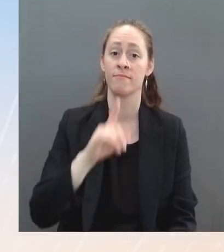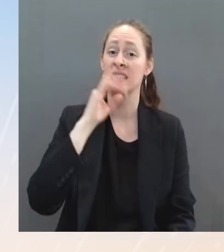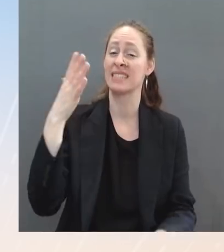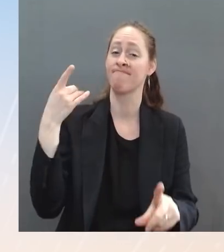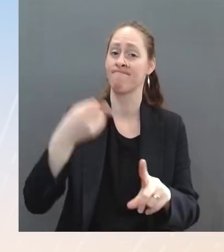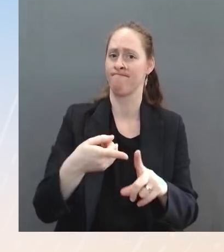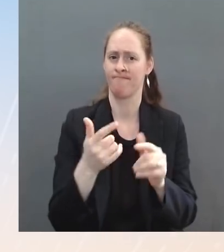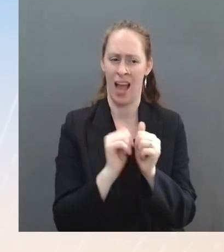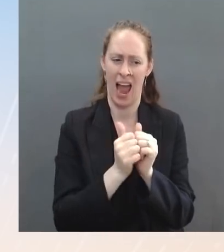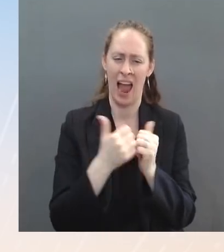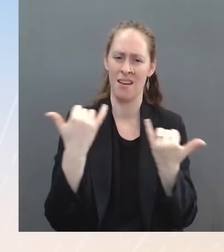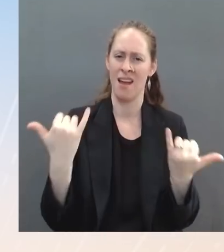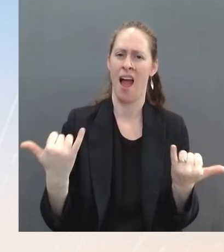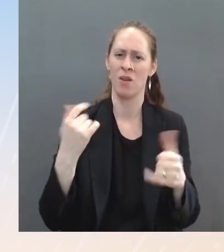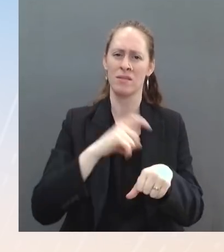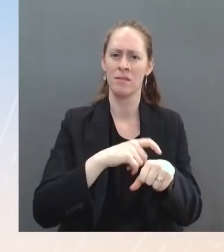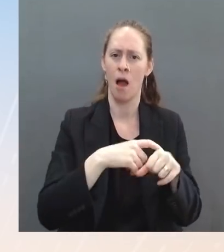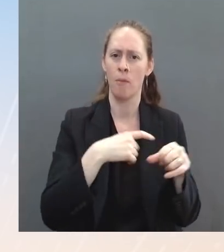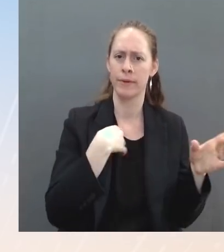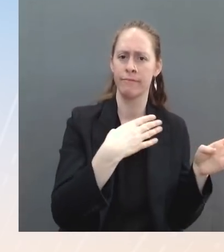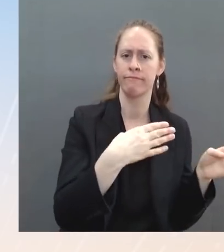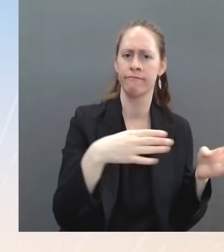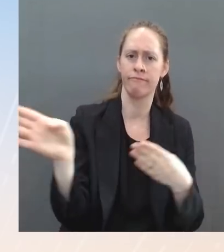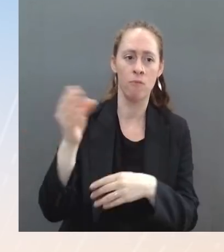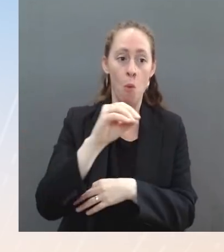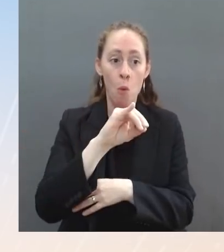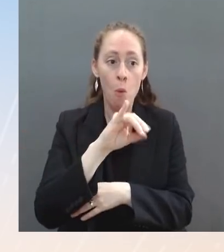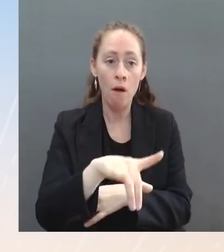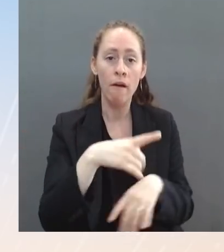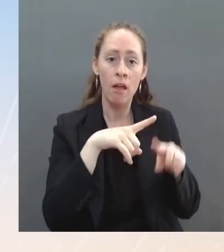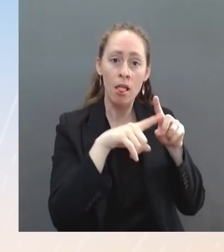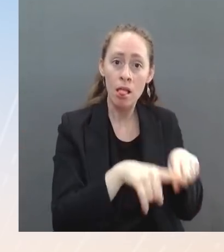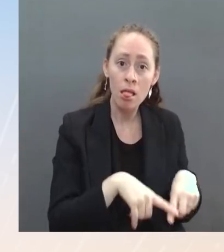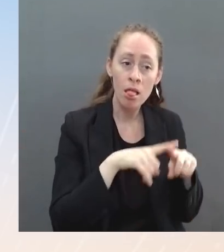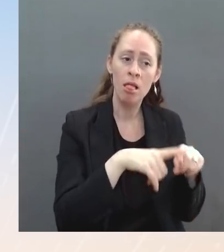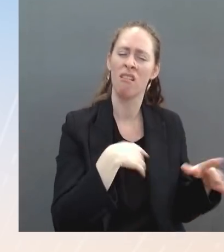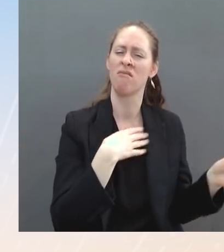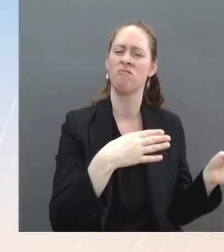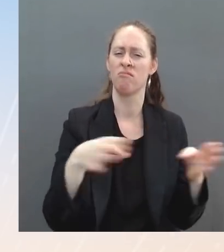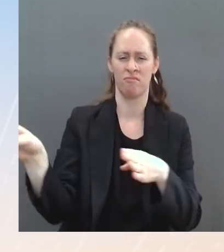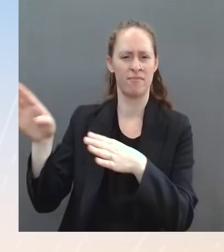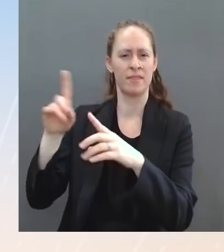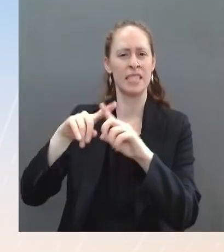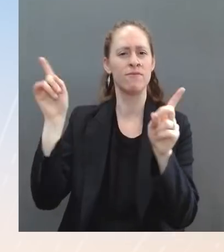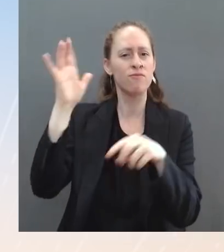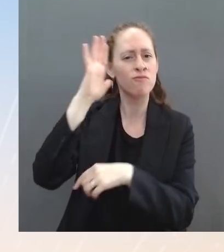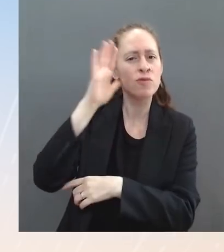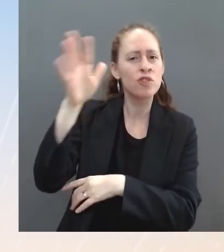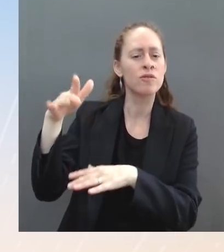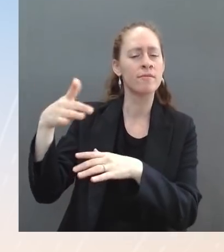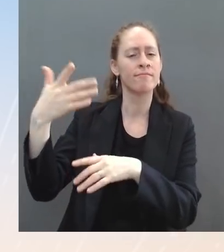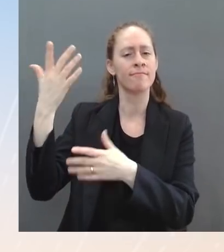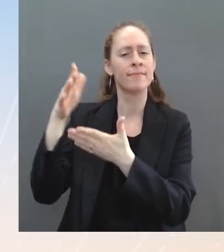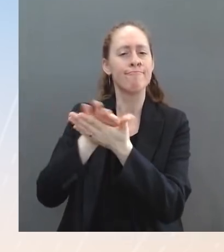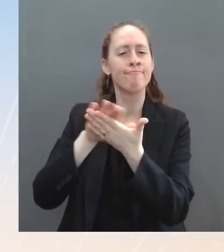the amount of oil that we consume, and reducing our dependence on fossil fuels. So, those are -- those are two.